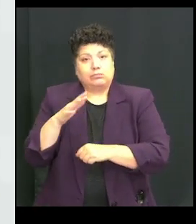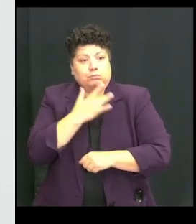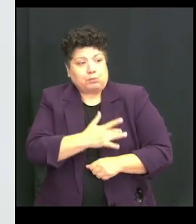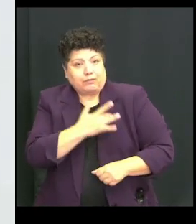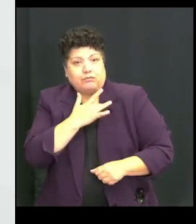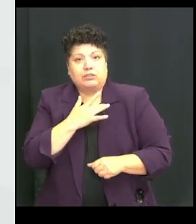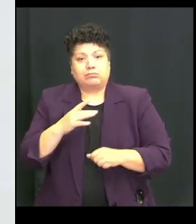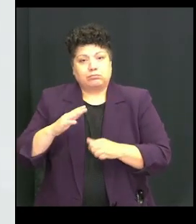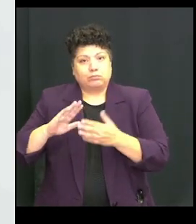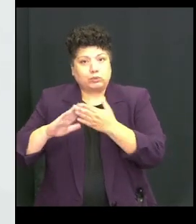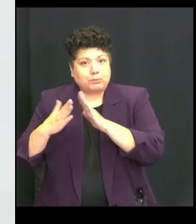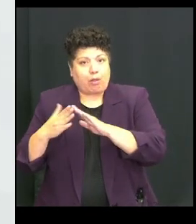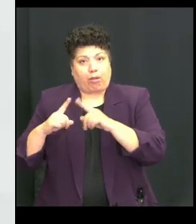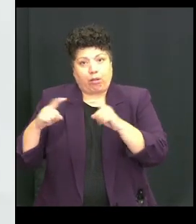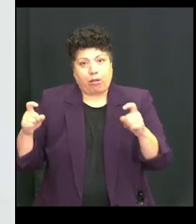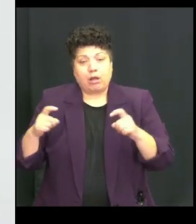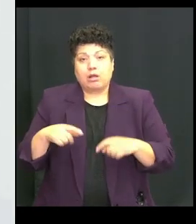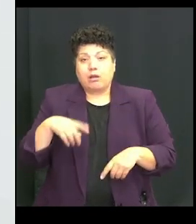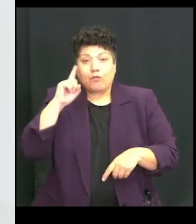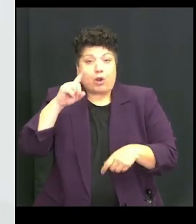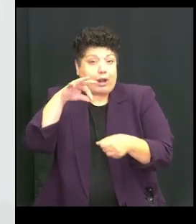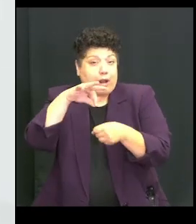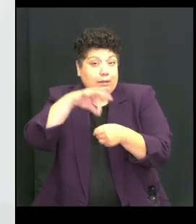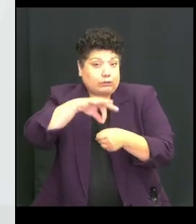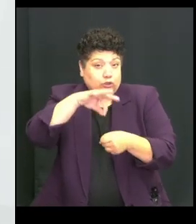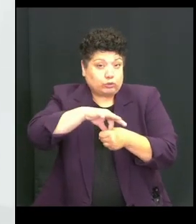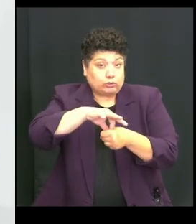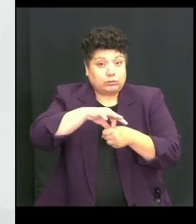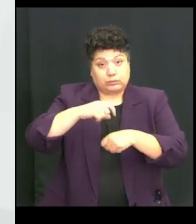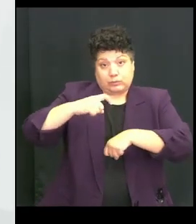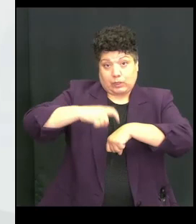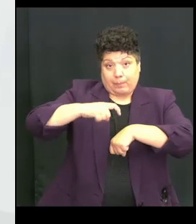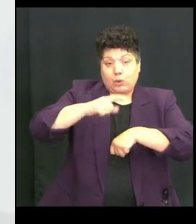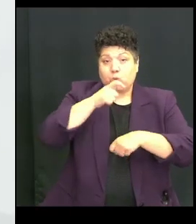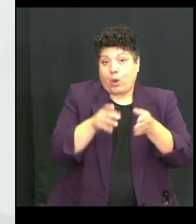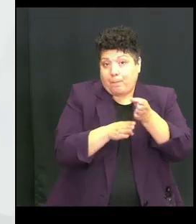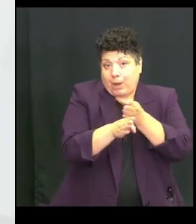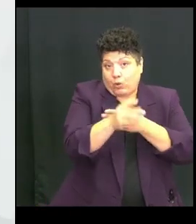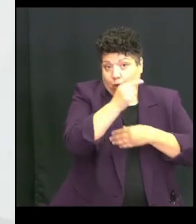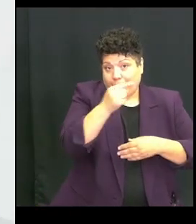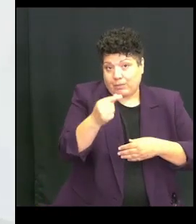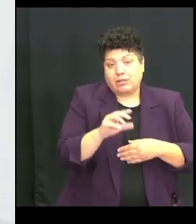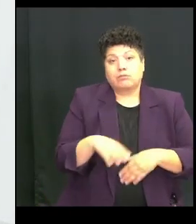the minority government, "Here we are going into elections again."